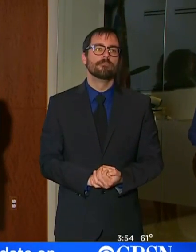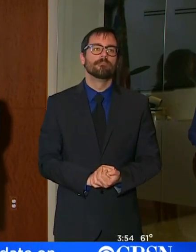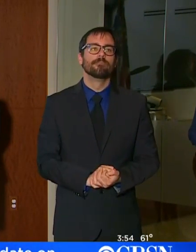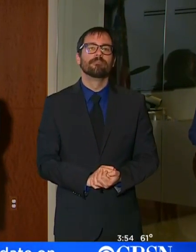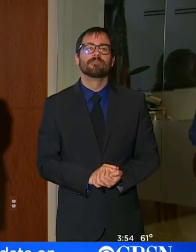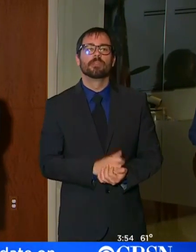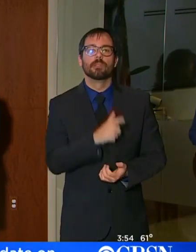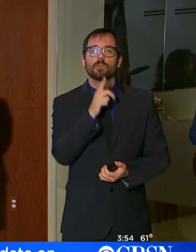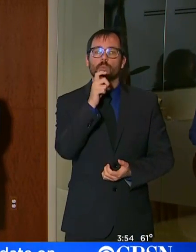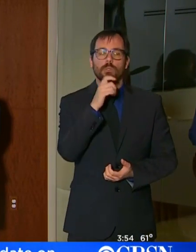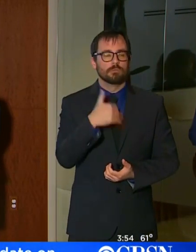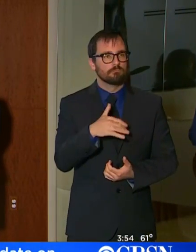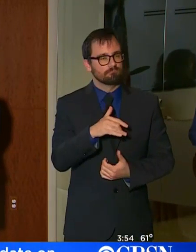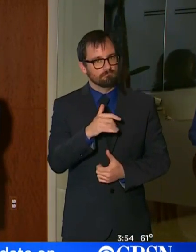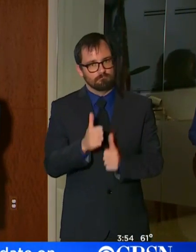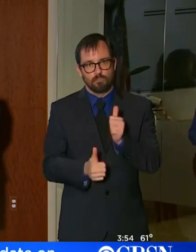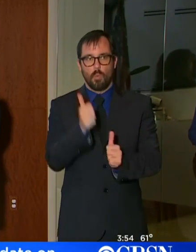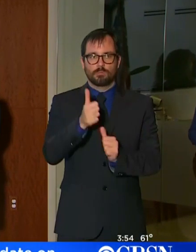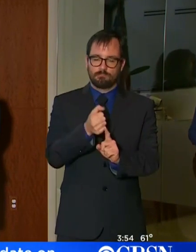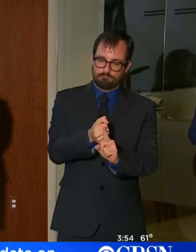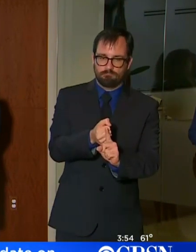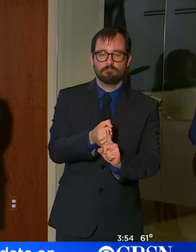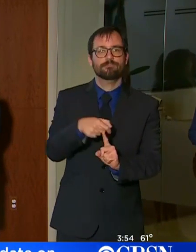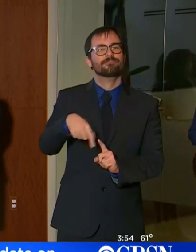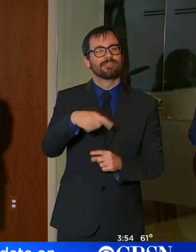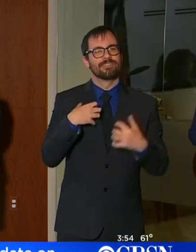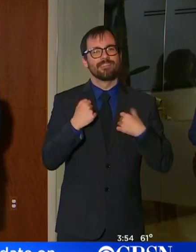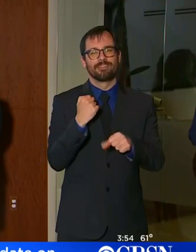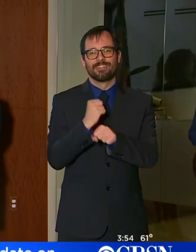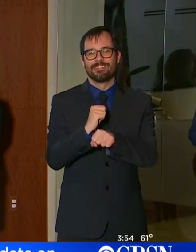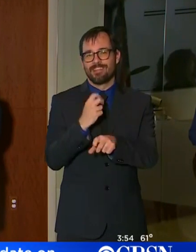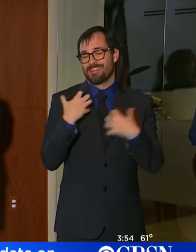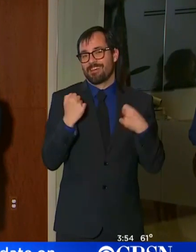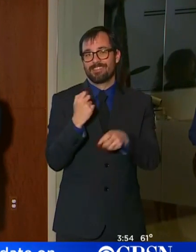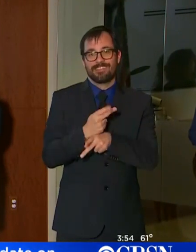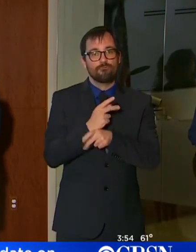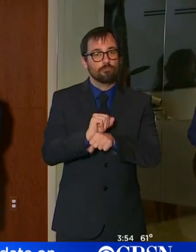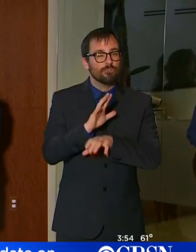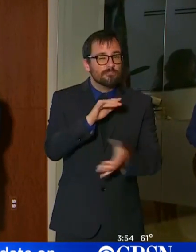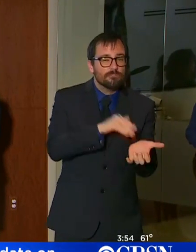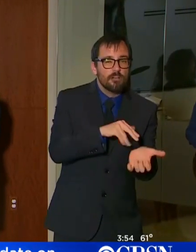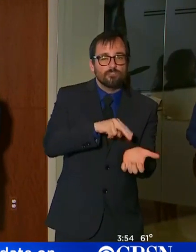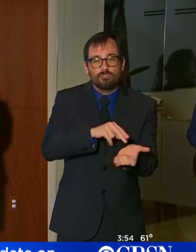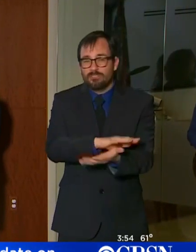BE A PARTICULARLY DIFFICULT PERIOD FOR MANY OF OUR HEALTHCARE PROVIDERS AND MANY